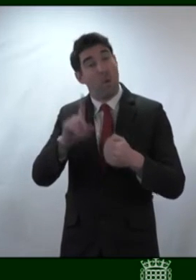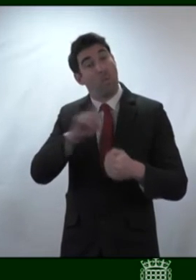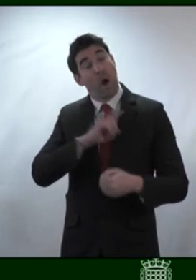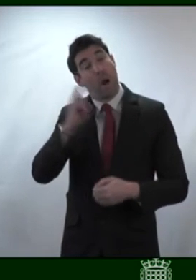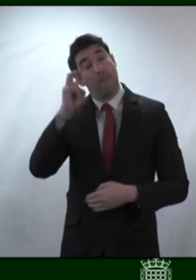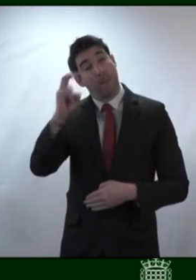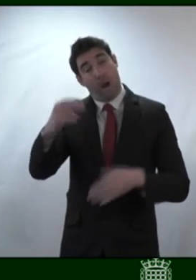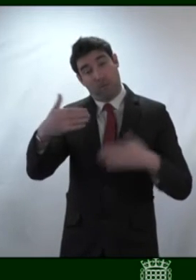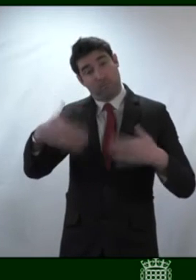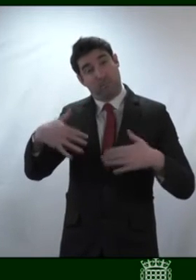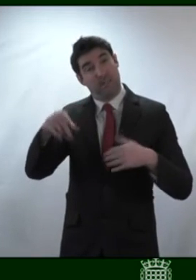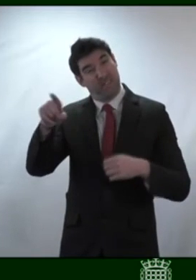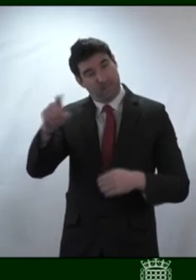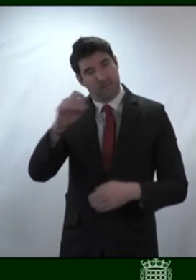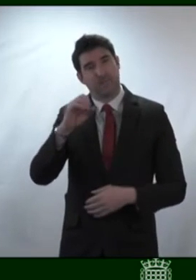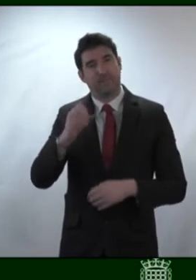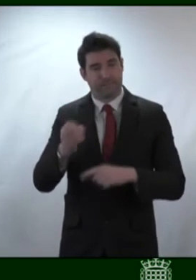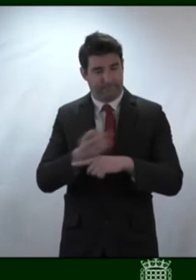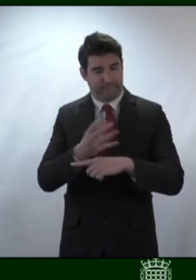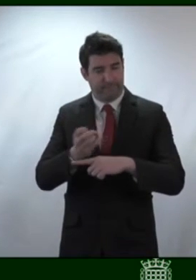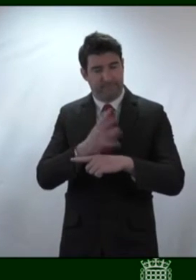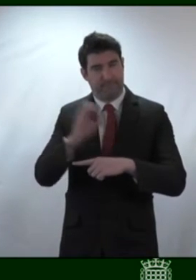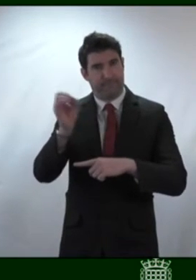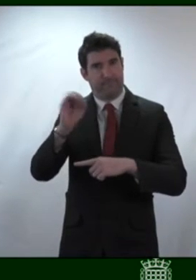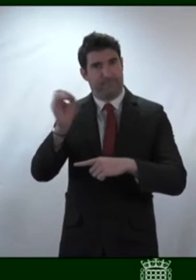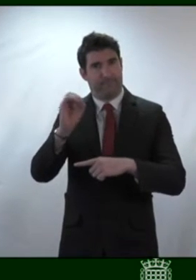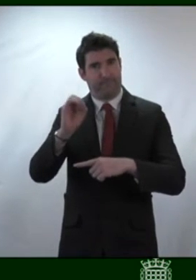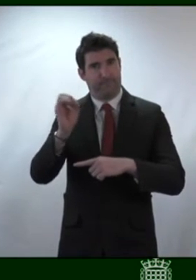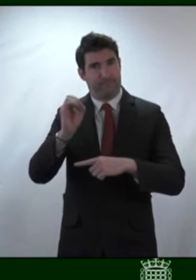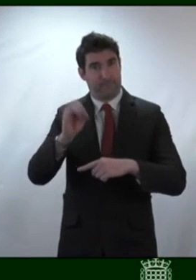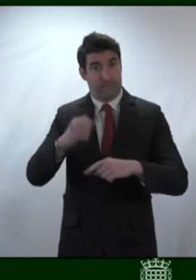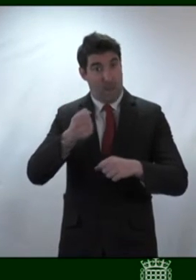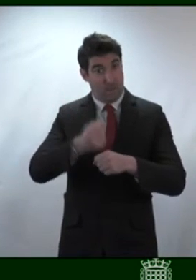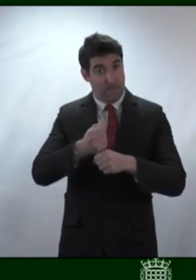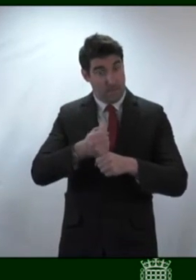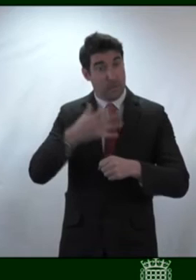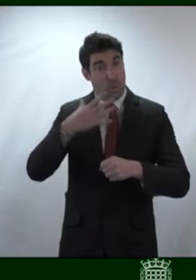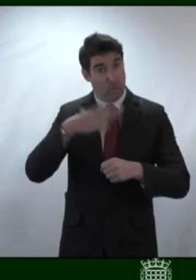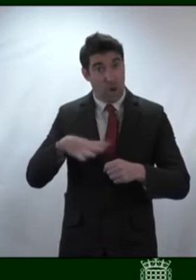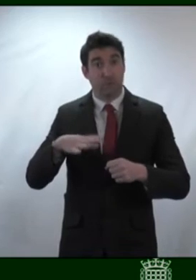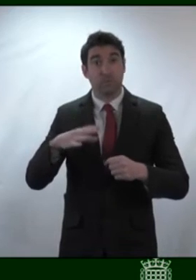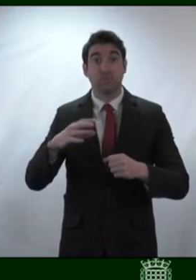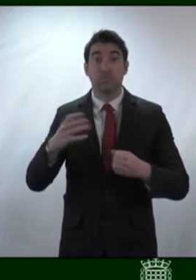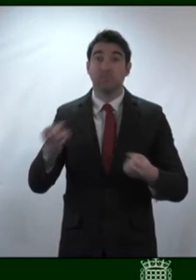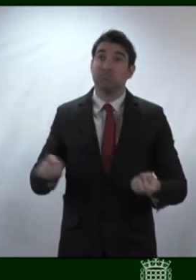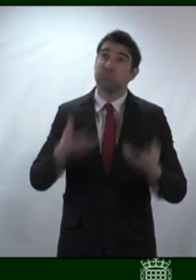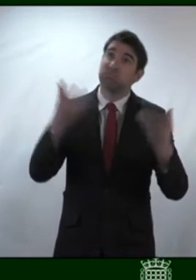production lines in Falkirk, Yorkshire and Ballymena full, and support the bus building